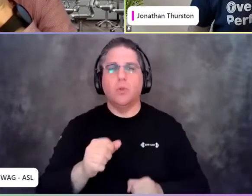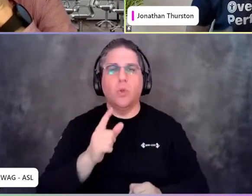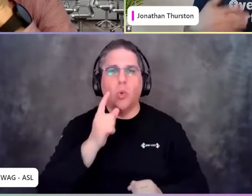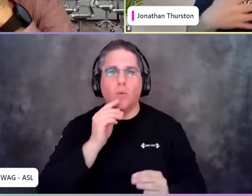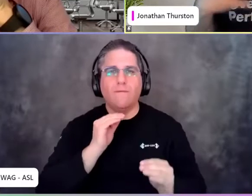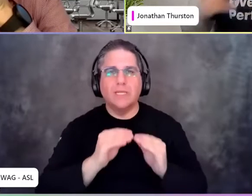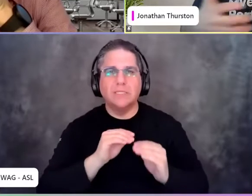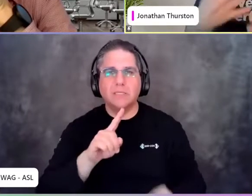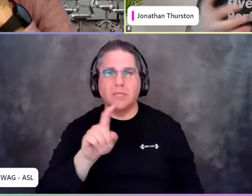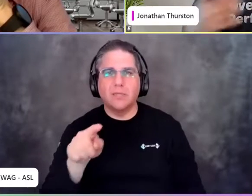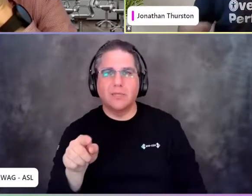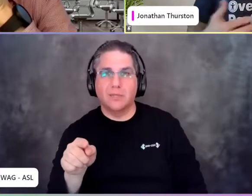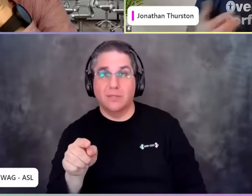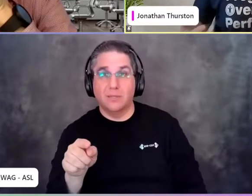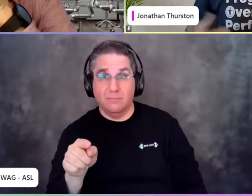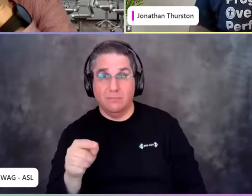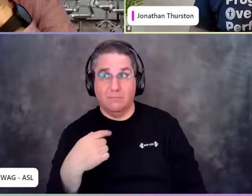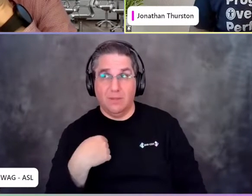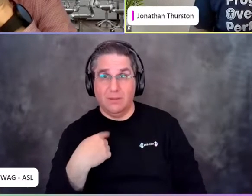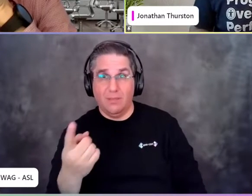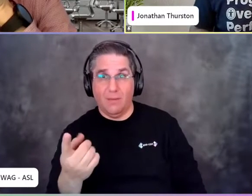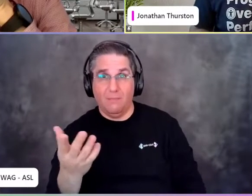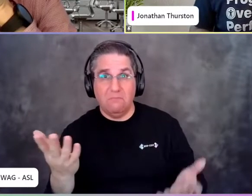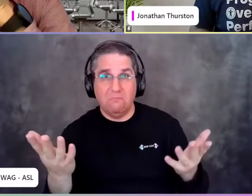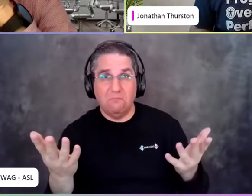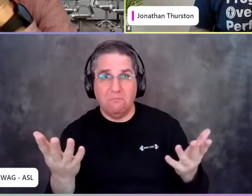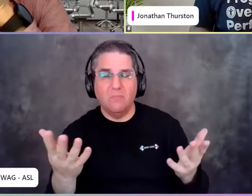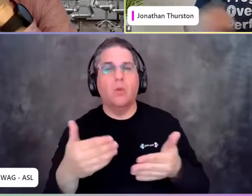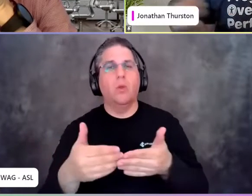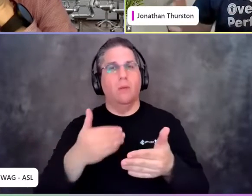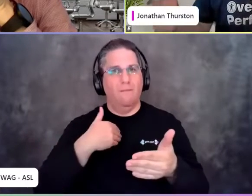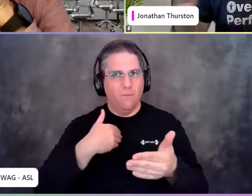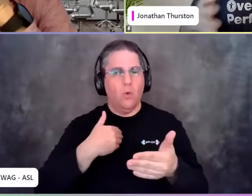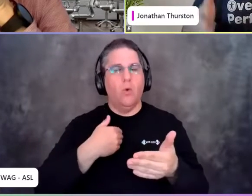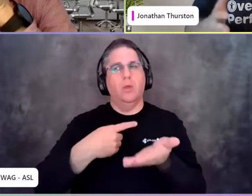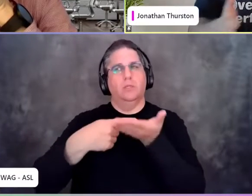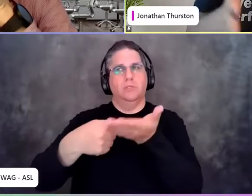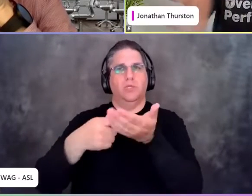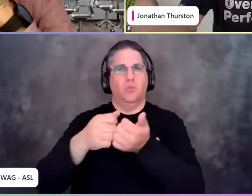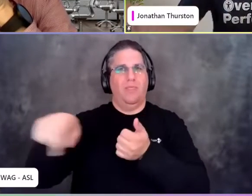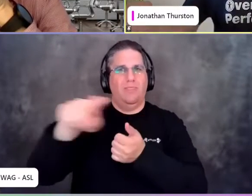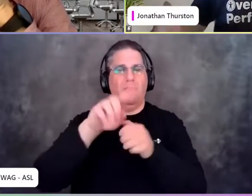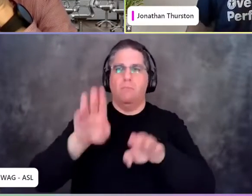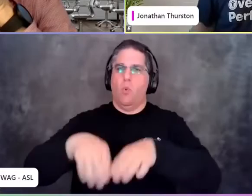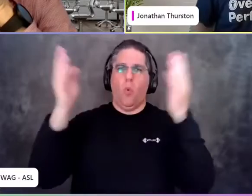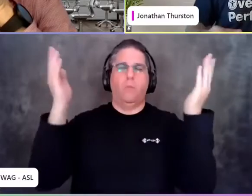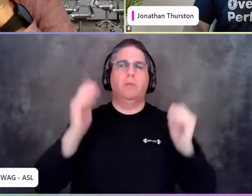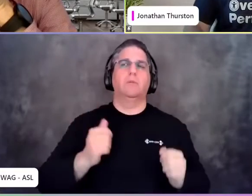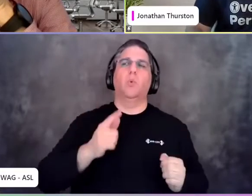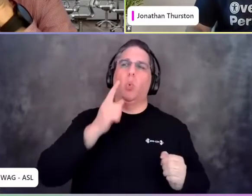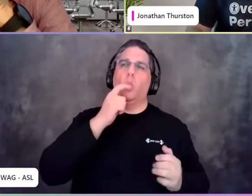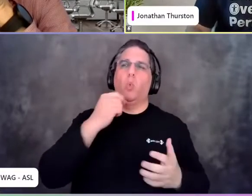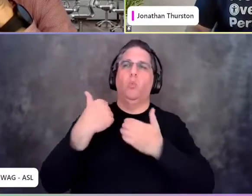if your partner's product and services aren't accessible, who can fix it qnec so you want to have